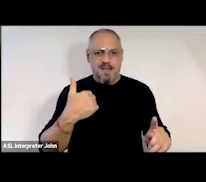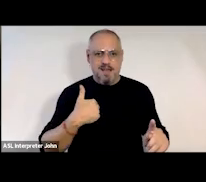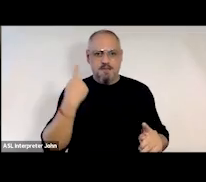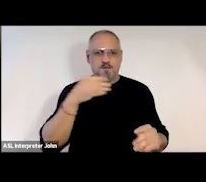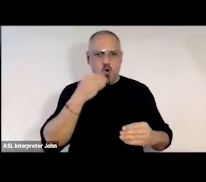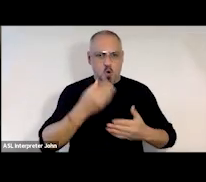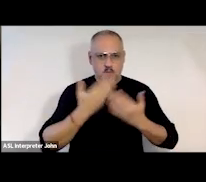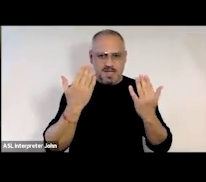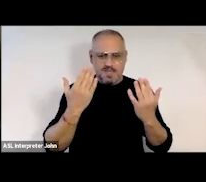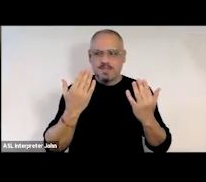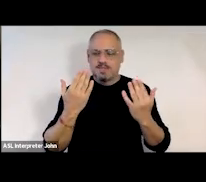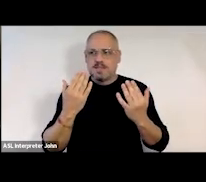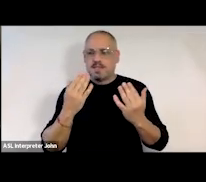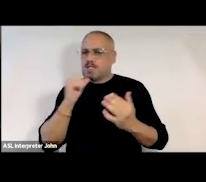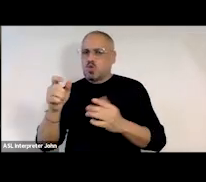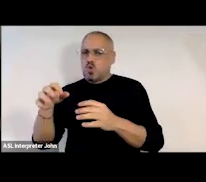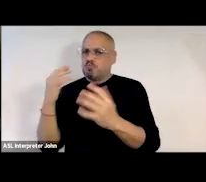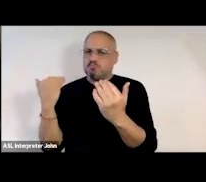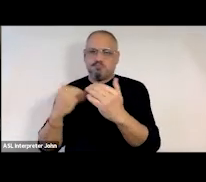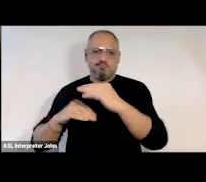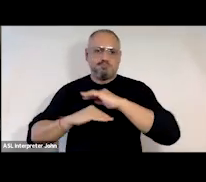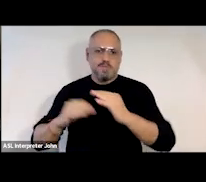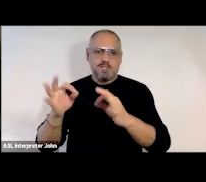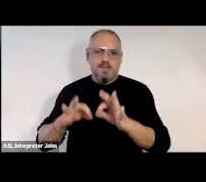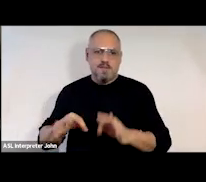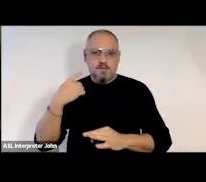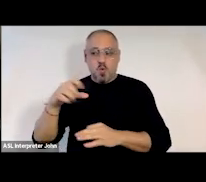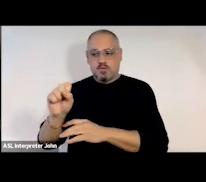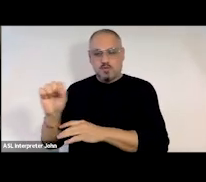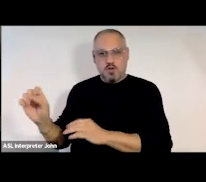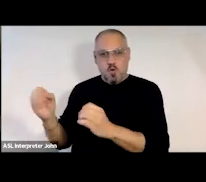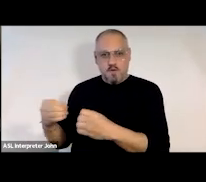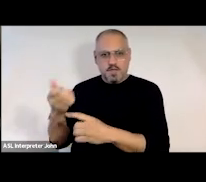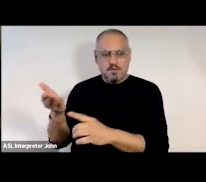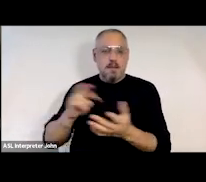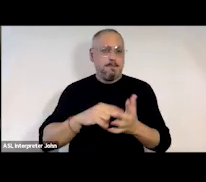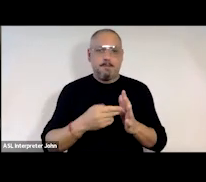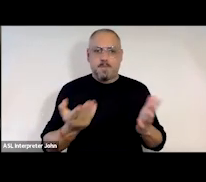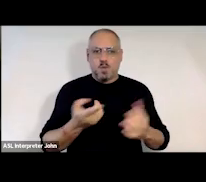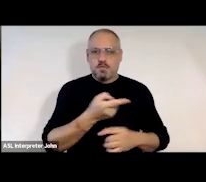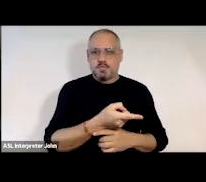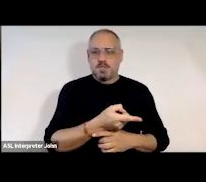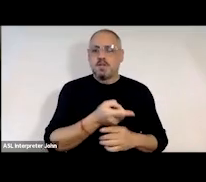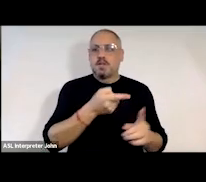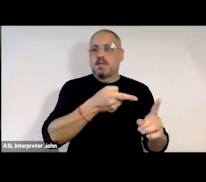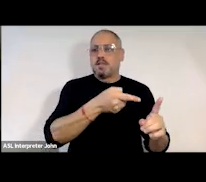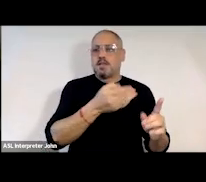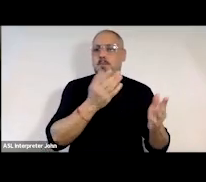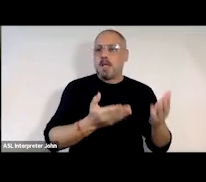that don't necessarily meet the definition of homelessness for Social Security. And what that means is they may be received